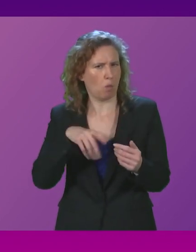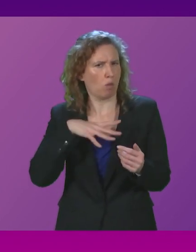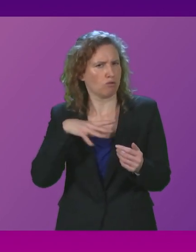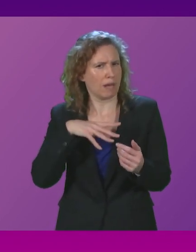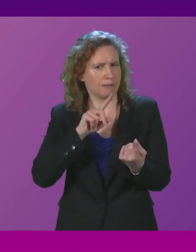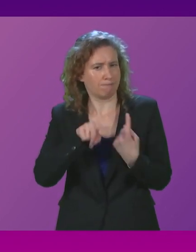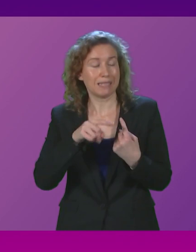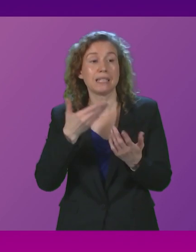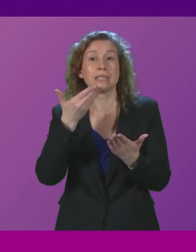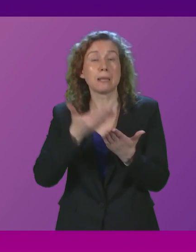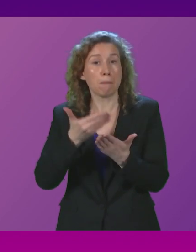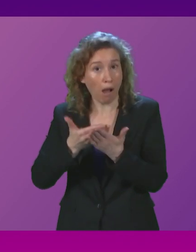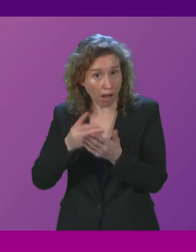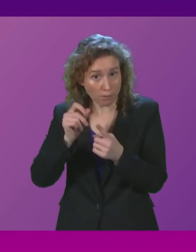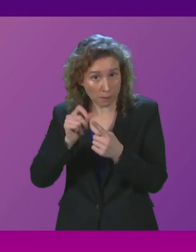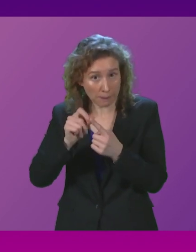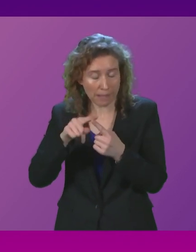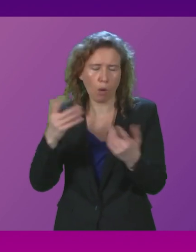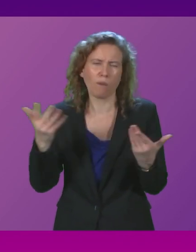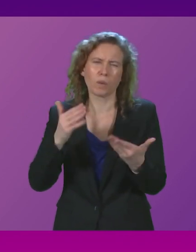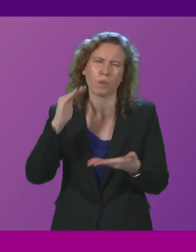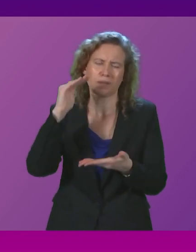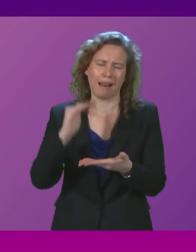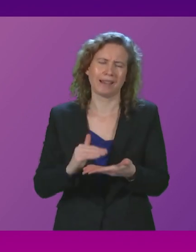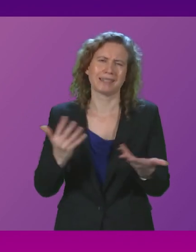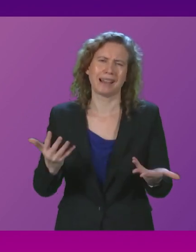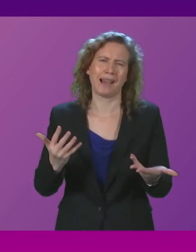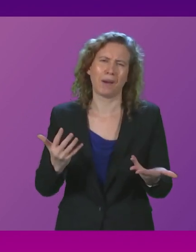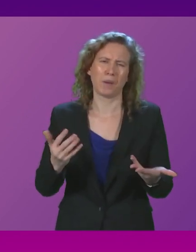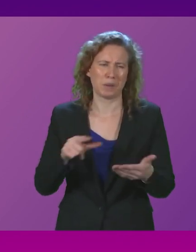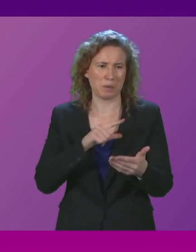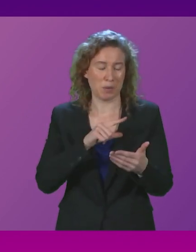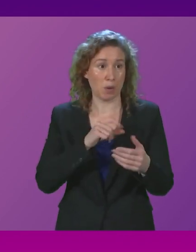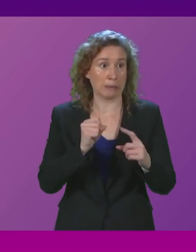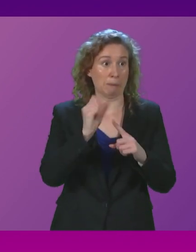demand for PPE has, understandably, slowed considerably between the peak of the pandemic